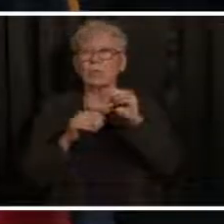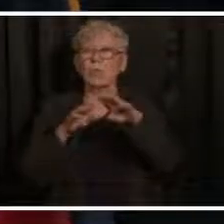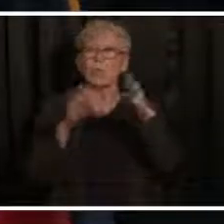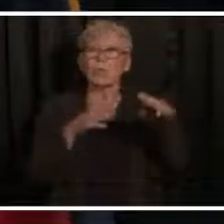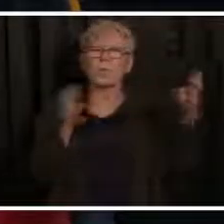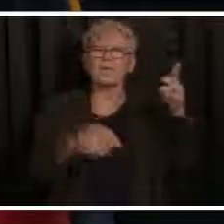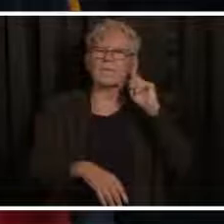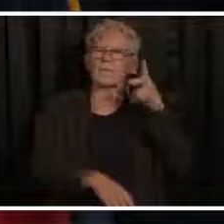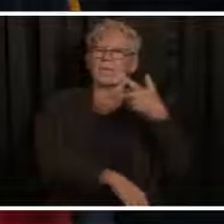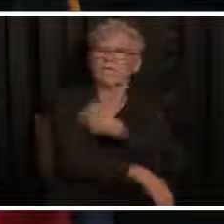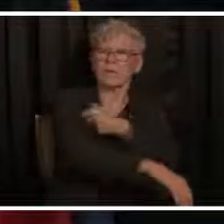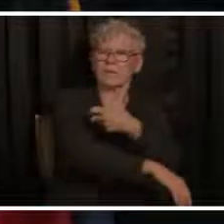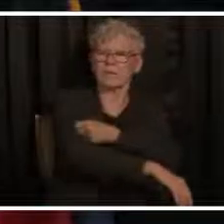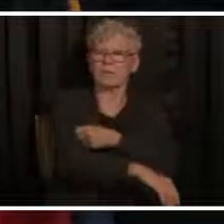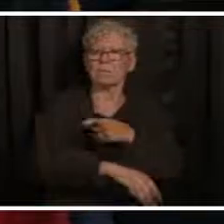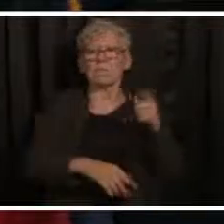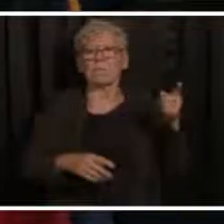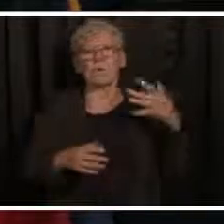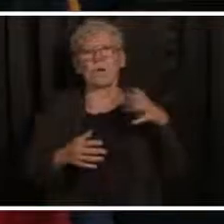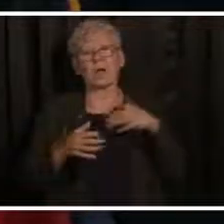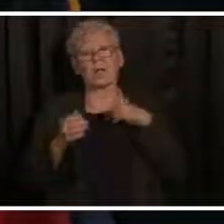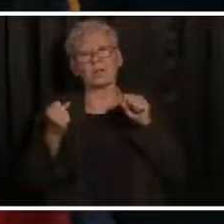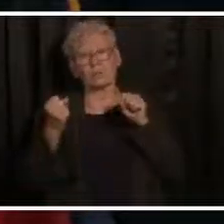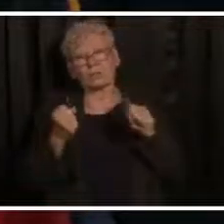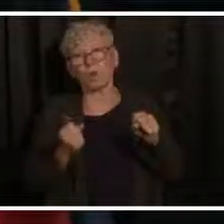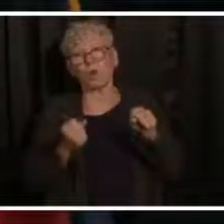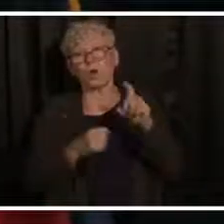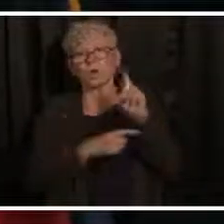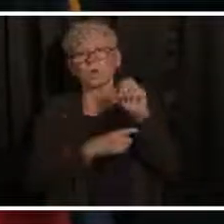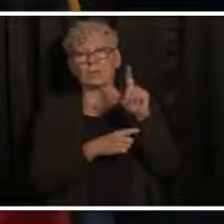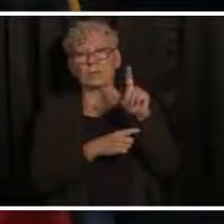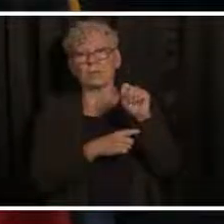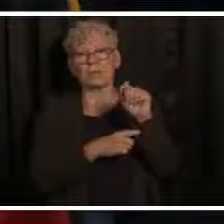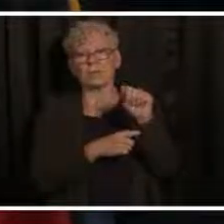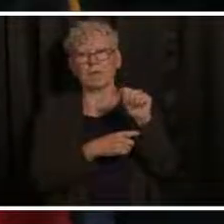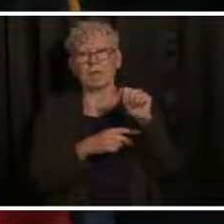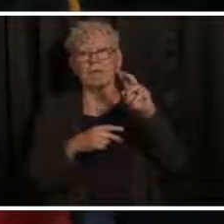variant um and because of their low uh COVID vaccine rate are